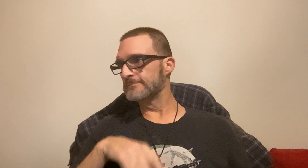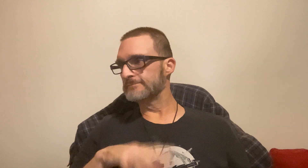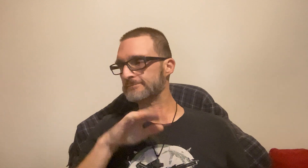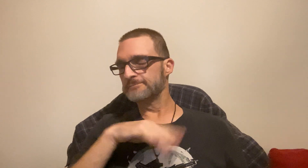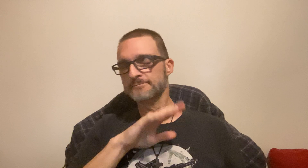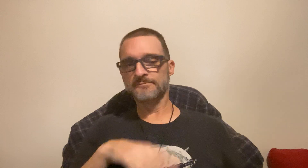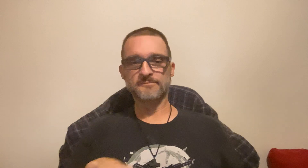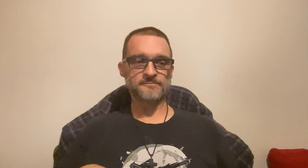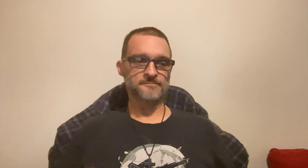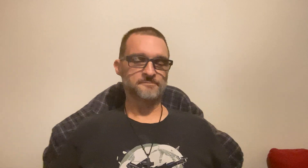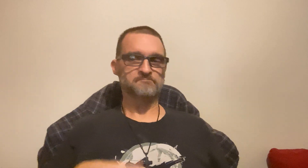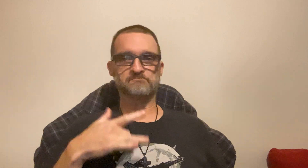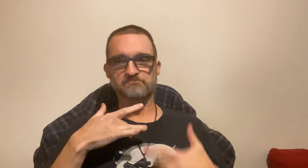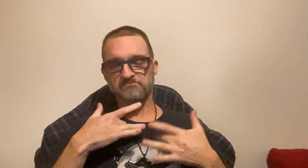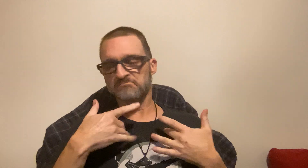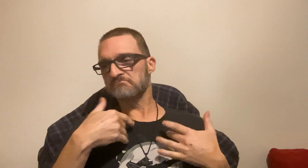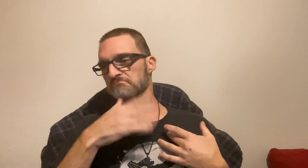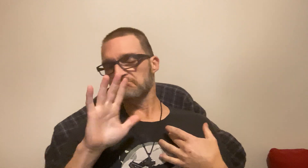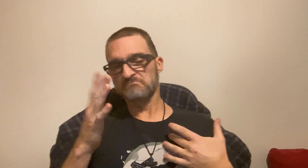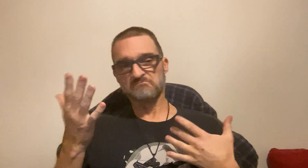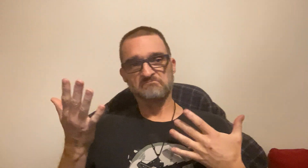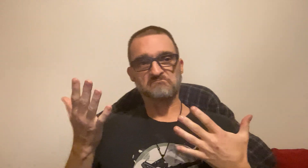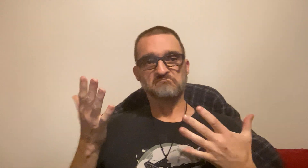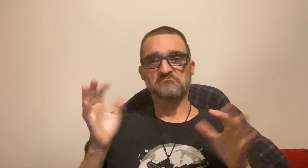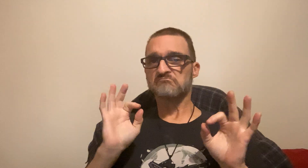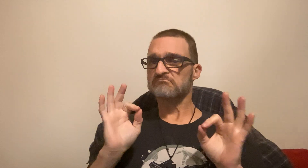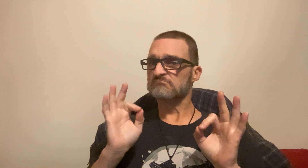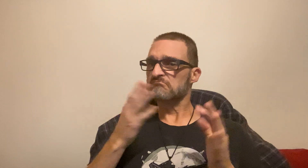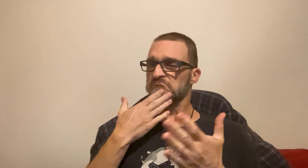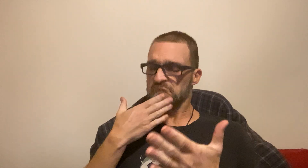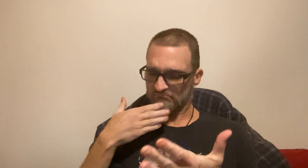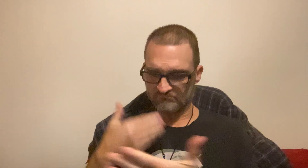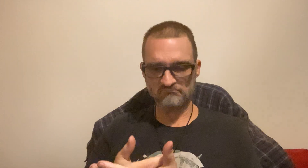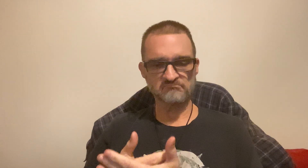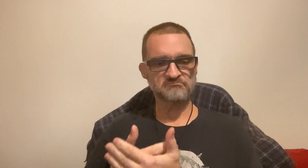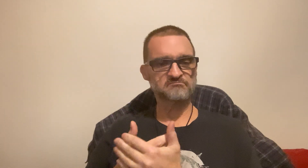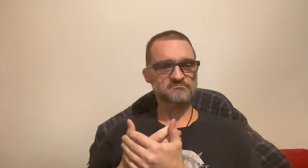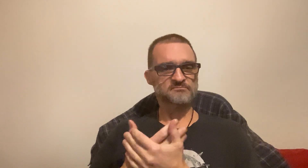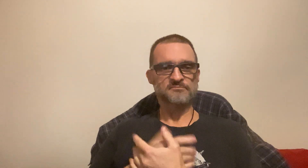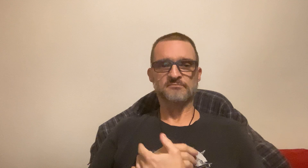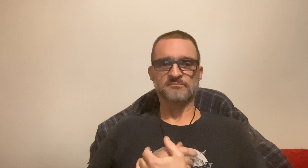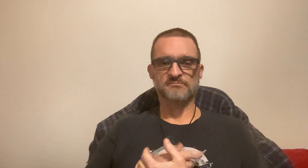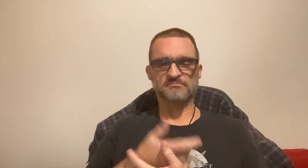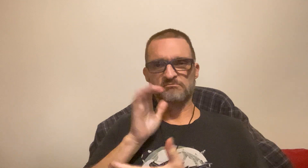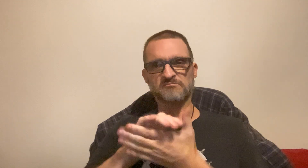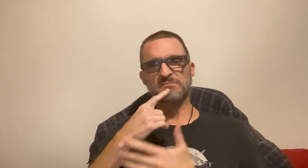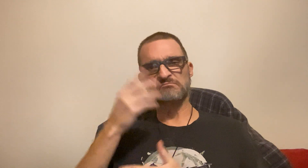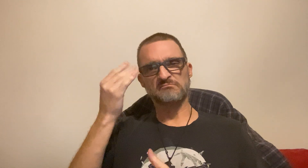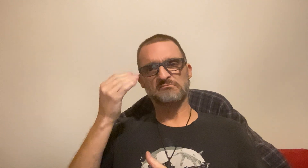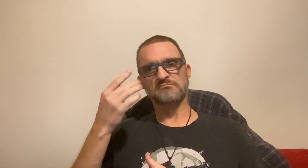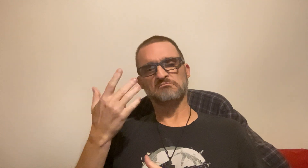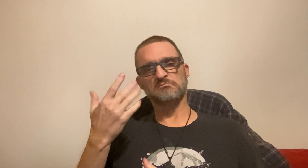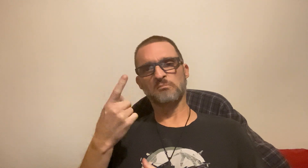I didn't want to keep debating with them and decided to let it go. All went good.